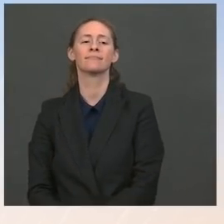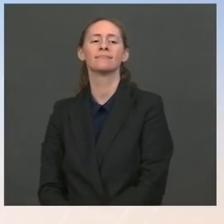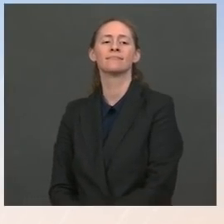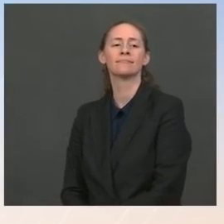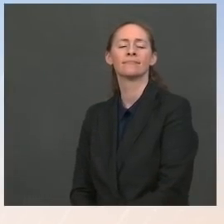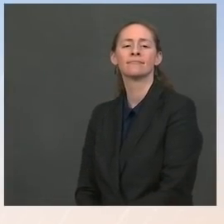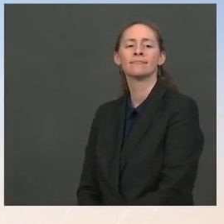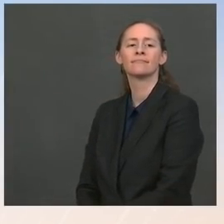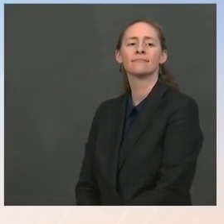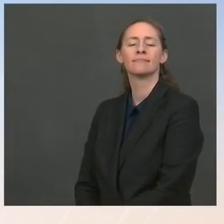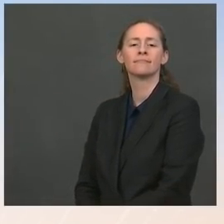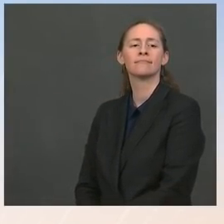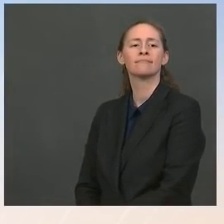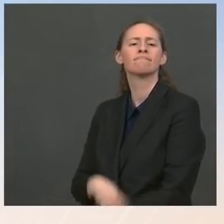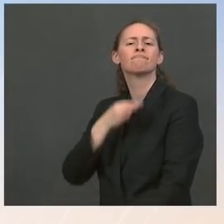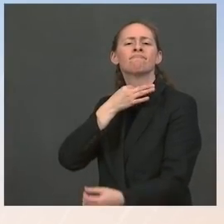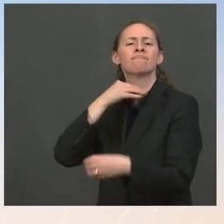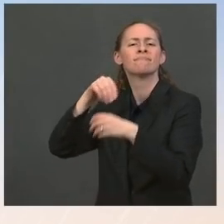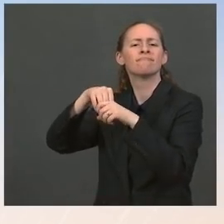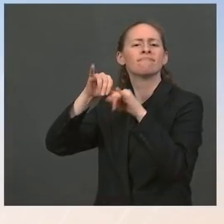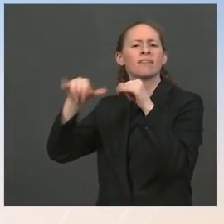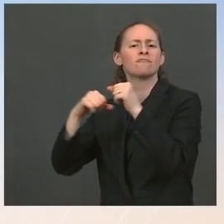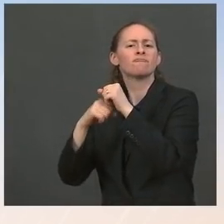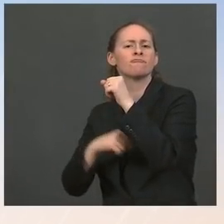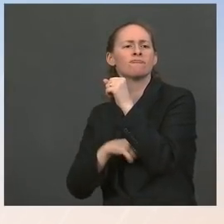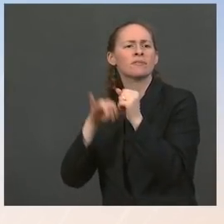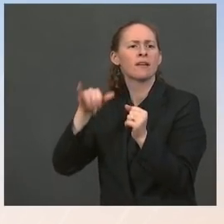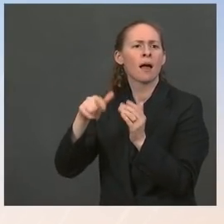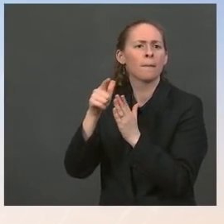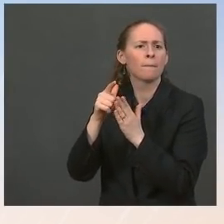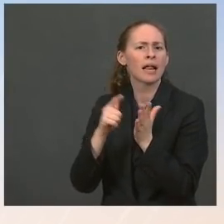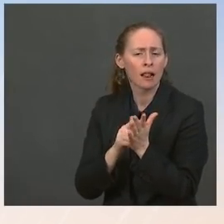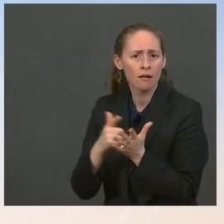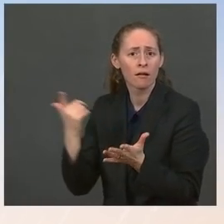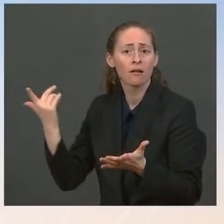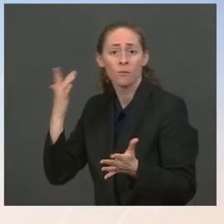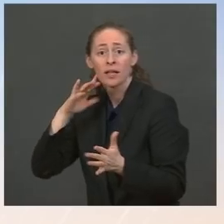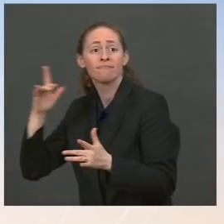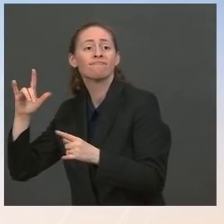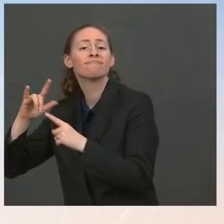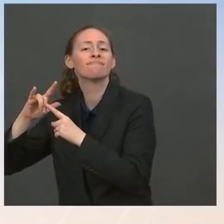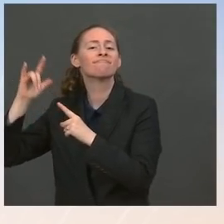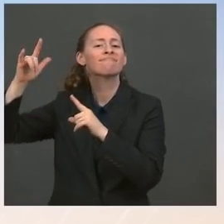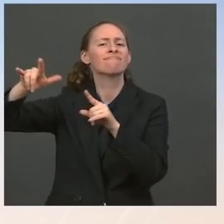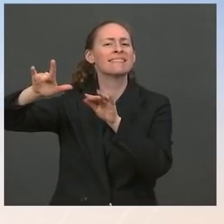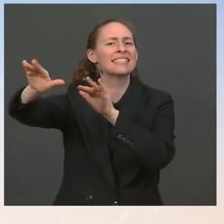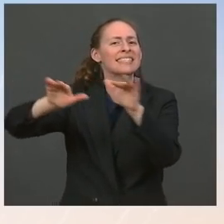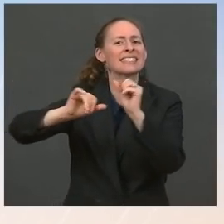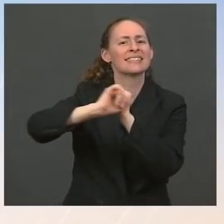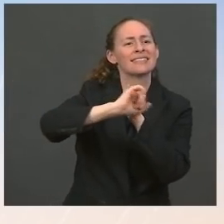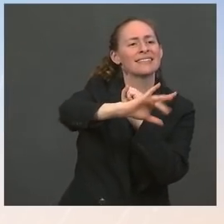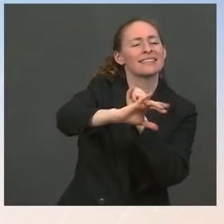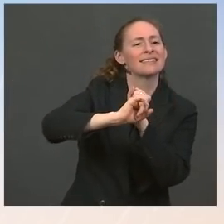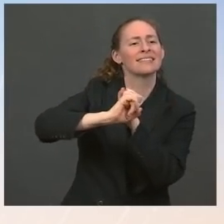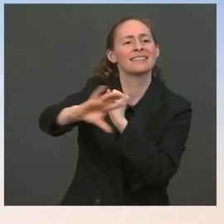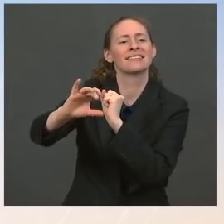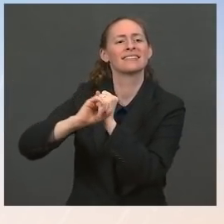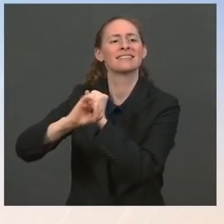the President is going to be out promoting. You've talked about that he's going to be, you know, getting his voice out and talking to the American people directly.